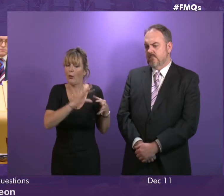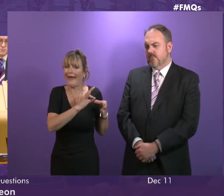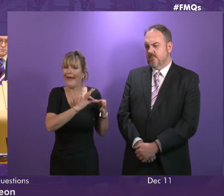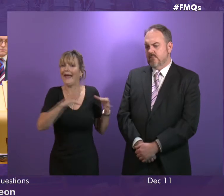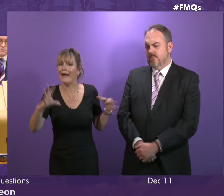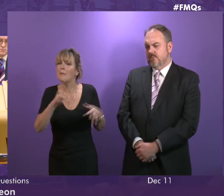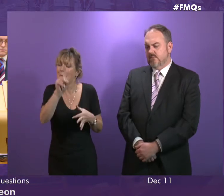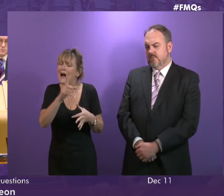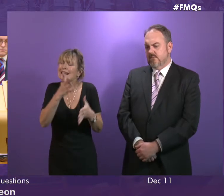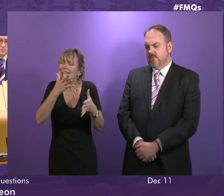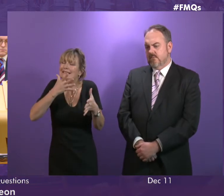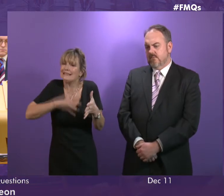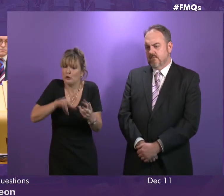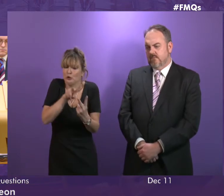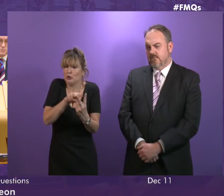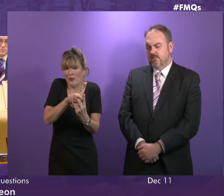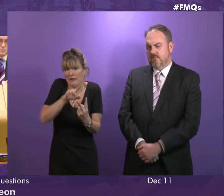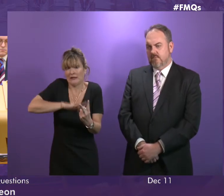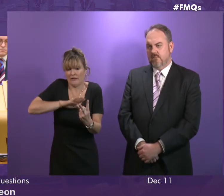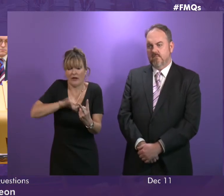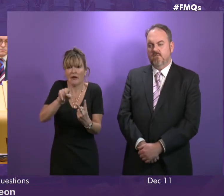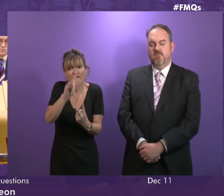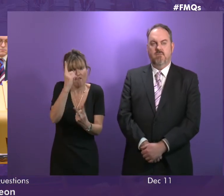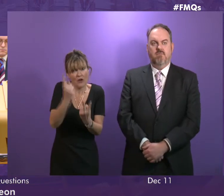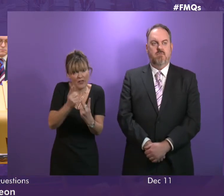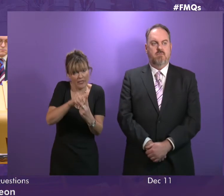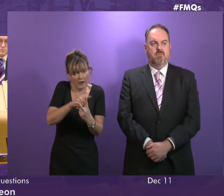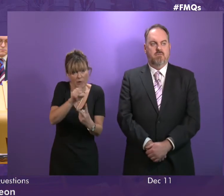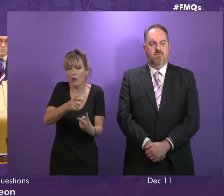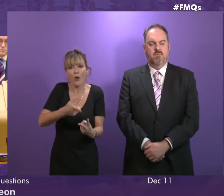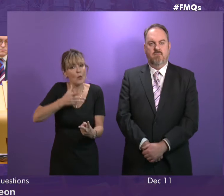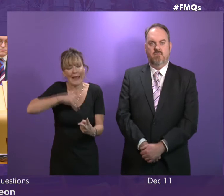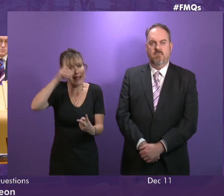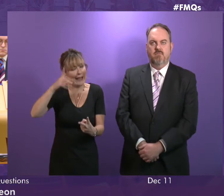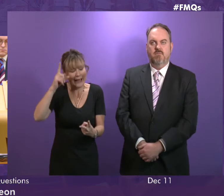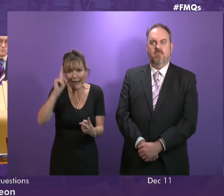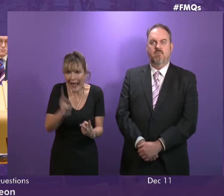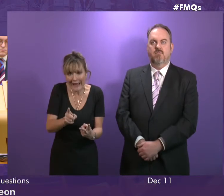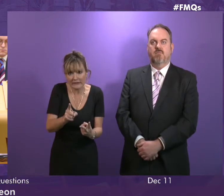First, it must not lead to an increase in our dependence on imports, which would increase,